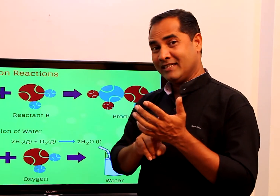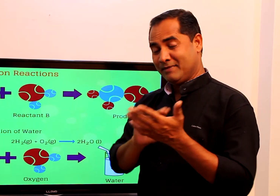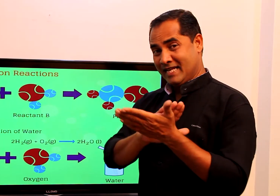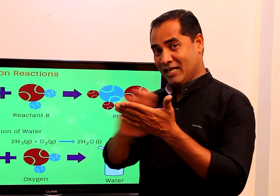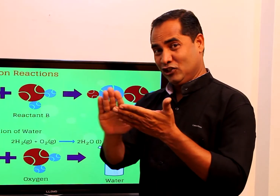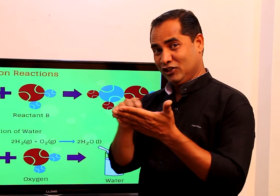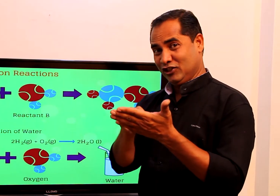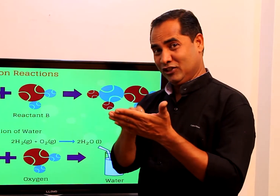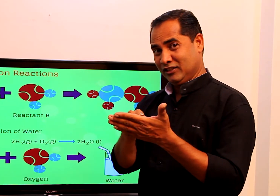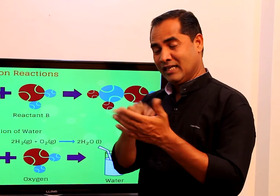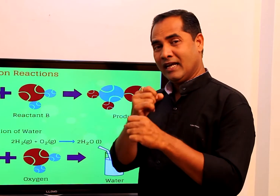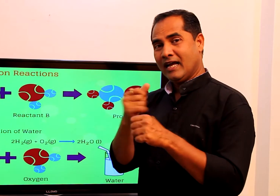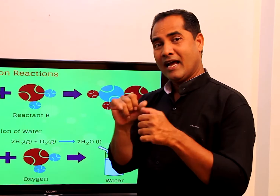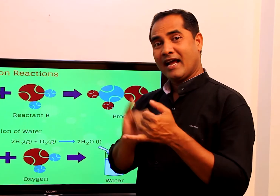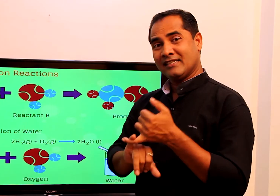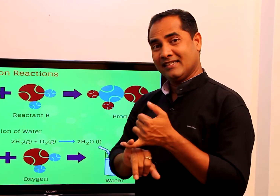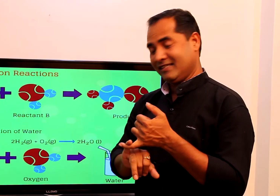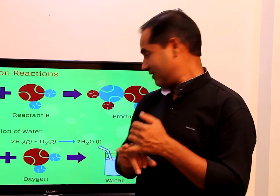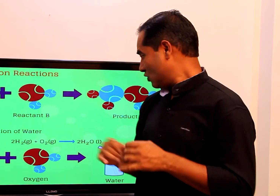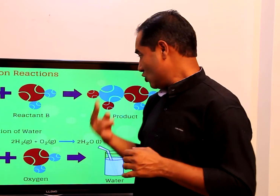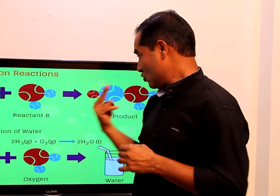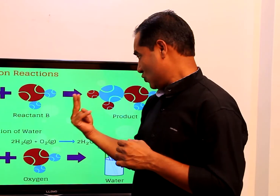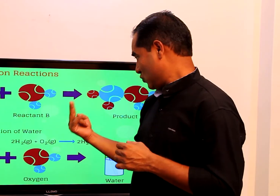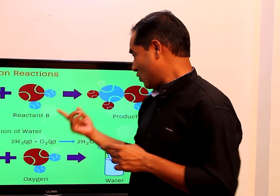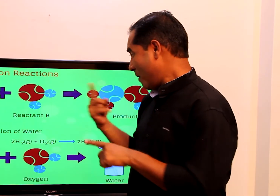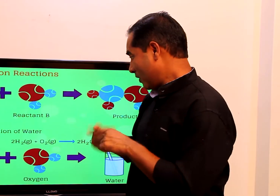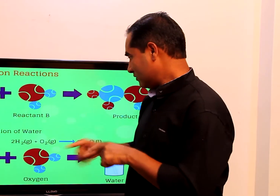So we have two molecules of hydrogen,